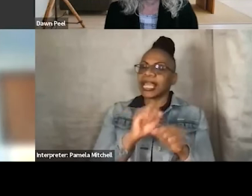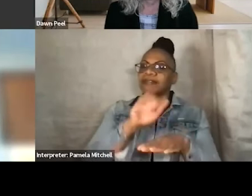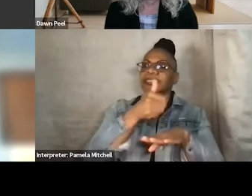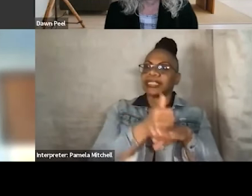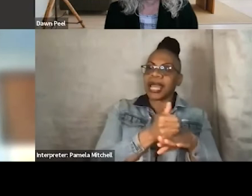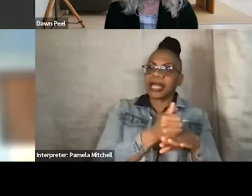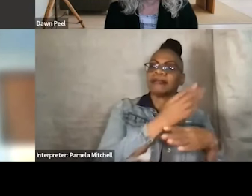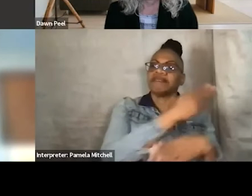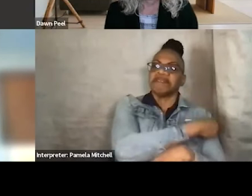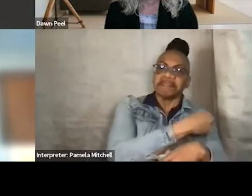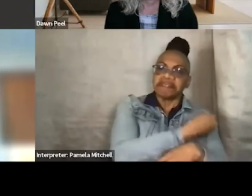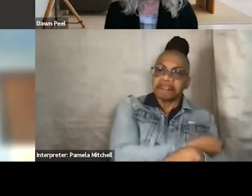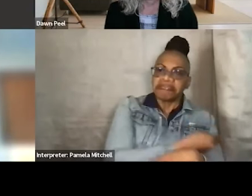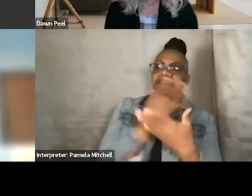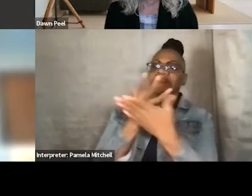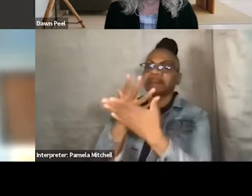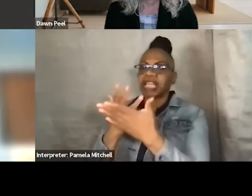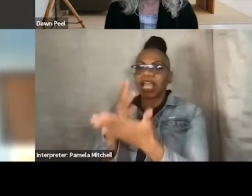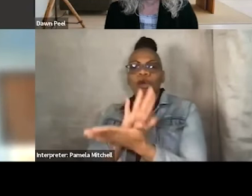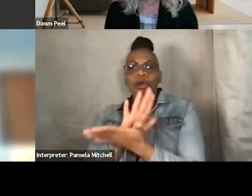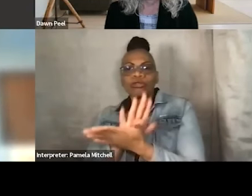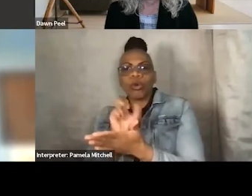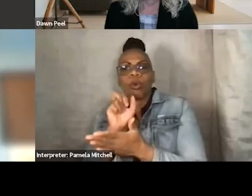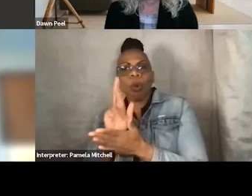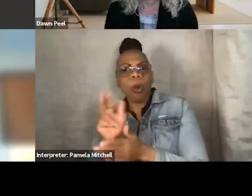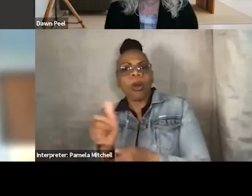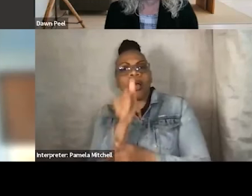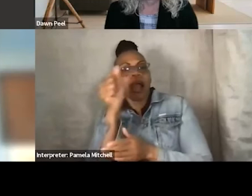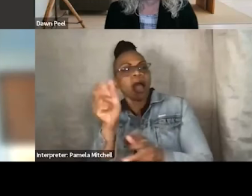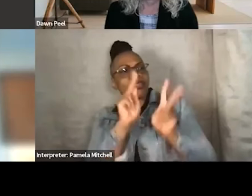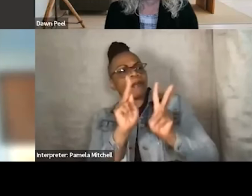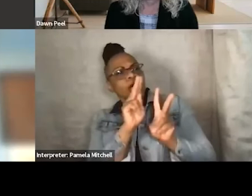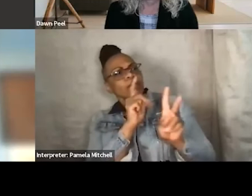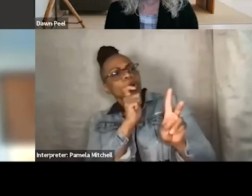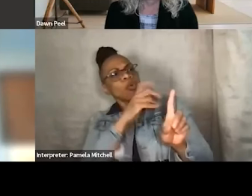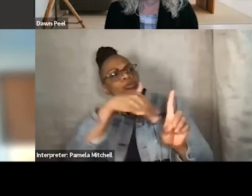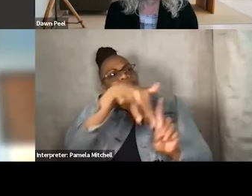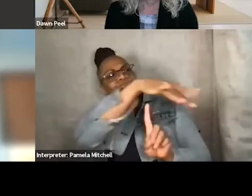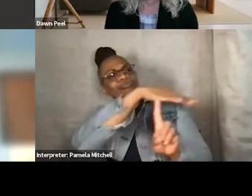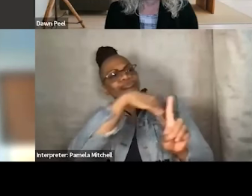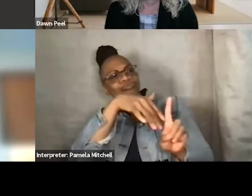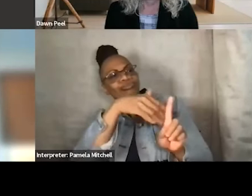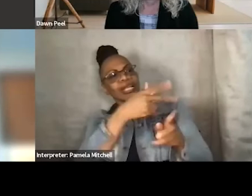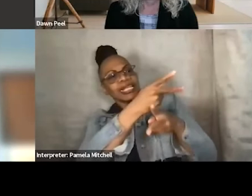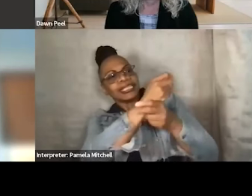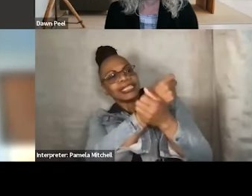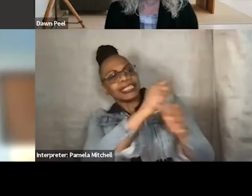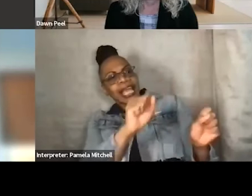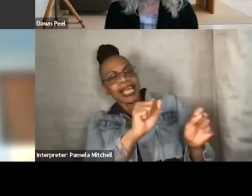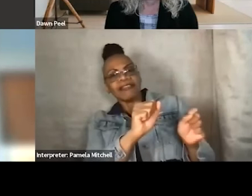and when others are around who can keep them safe, share information, and help the person communicate if needed.